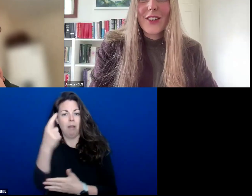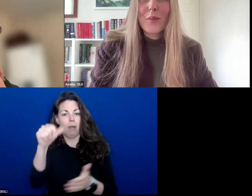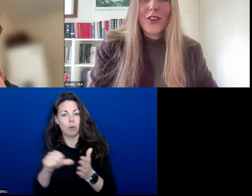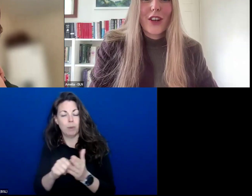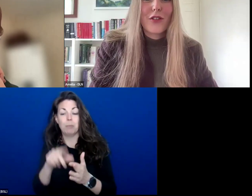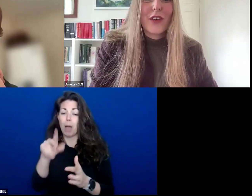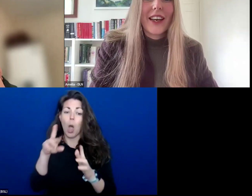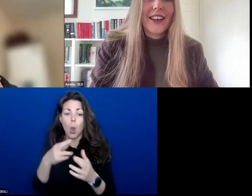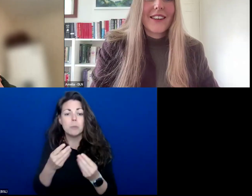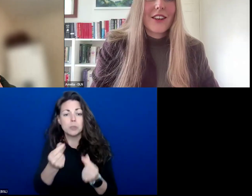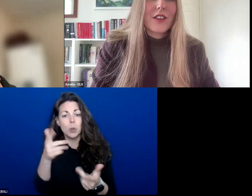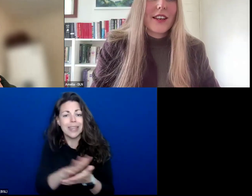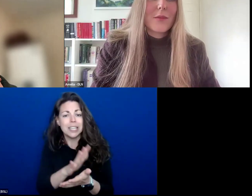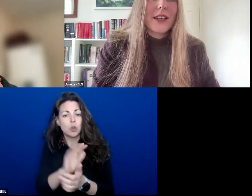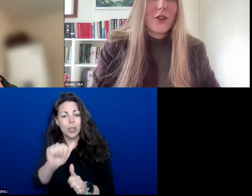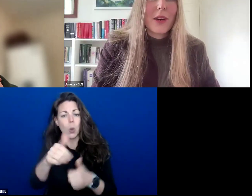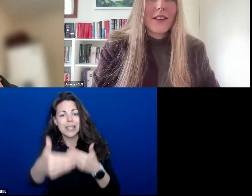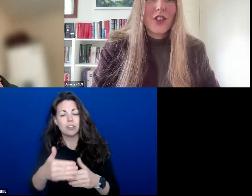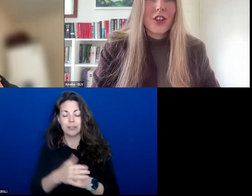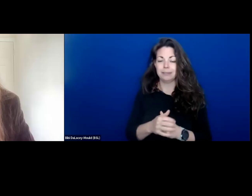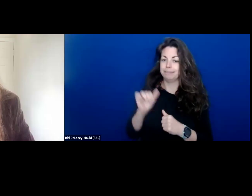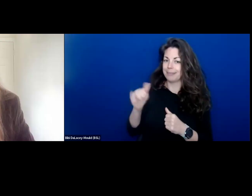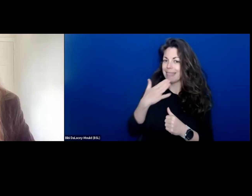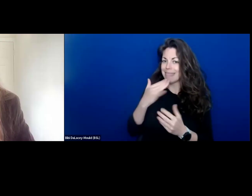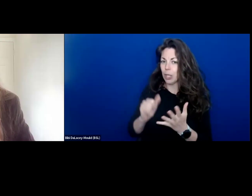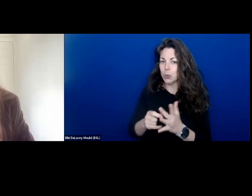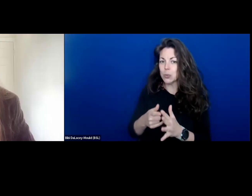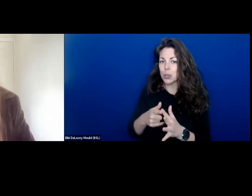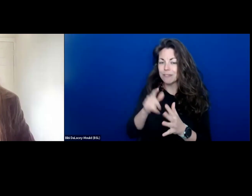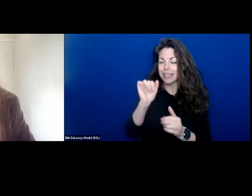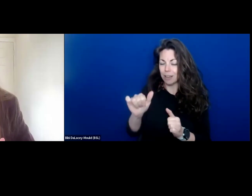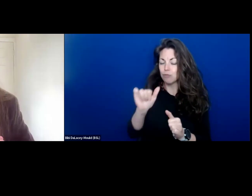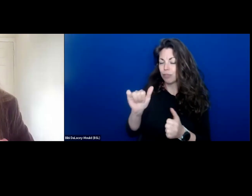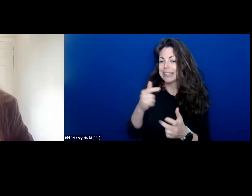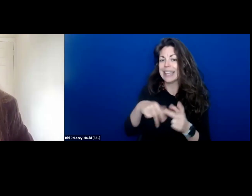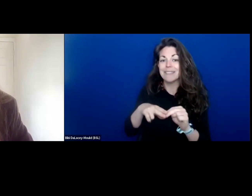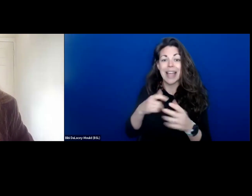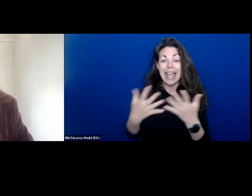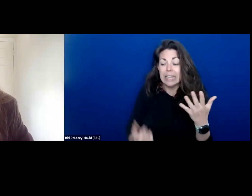Amelia: Thank you so much, Sophie. And as Sophie says, please do message in the chat if you have any concerns or,